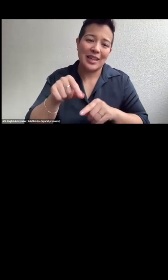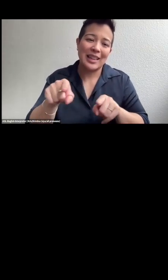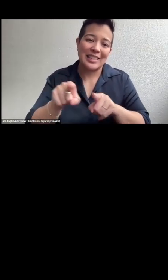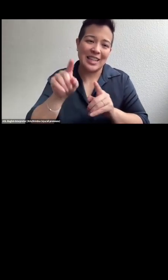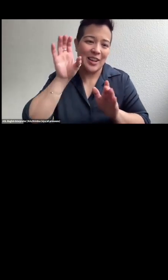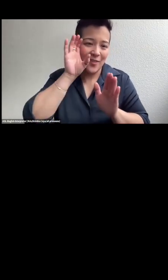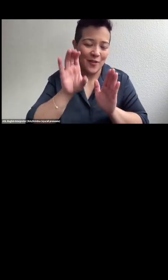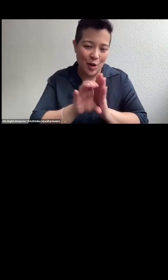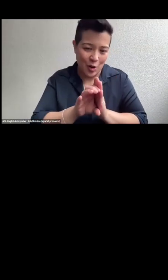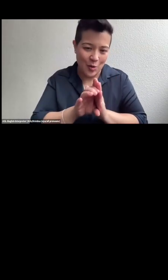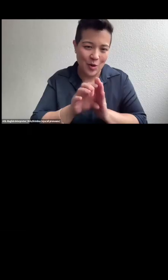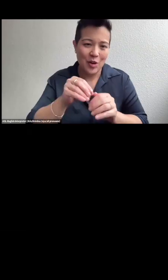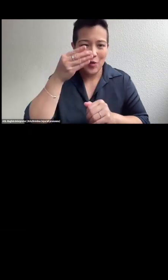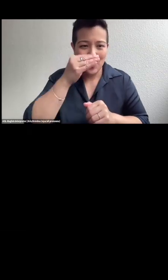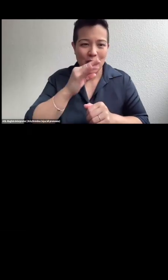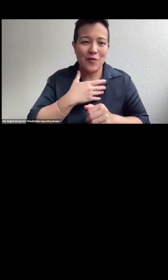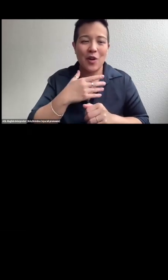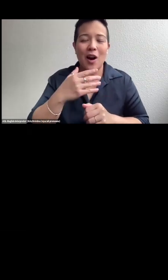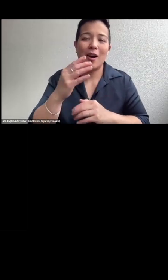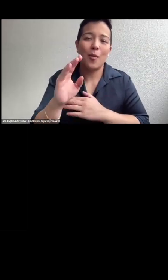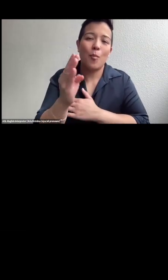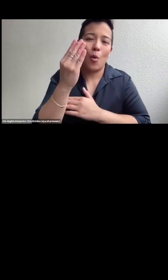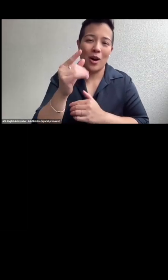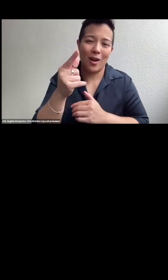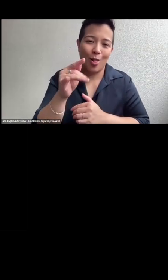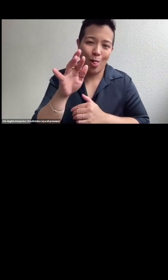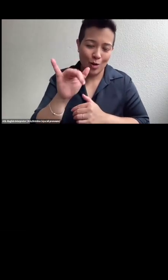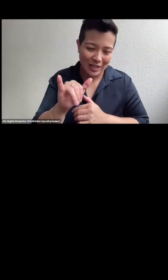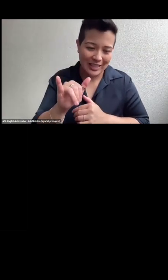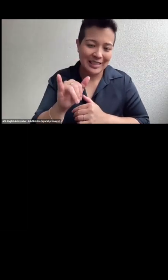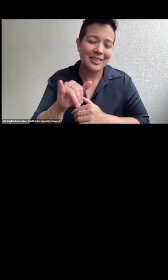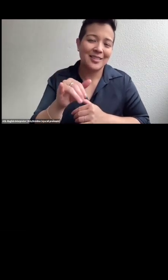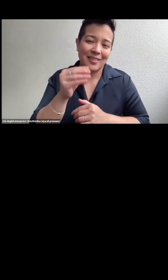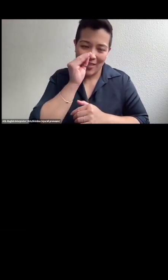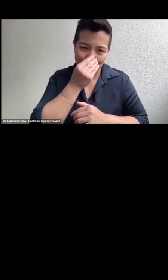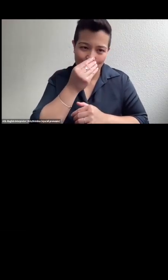front of our morning glories. So then at the top right,